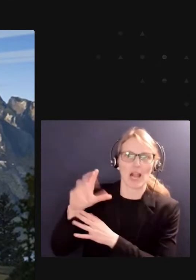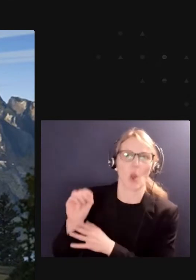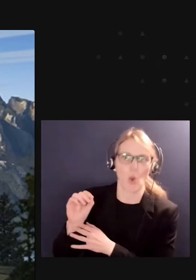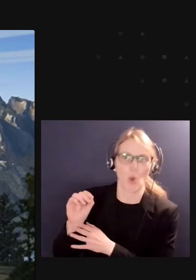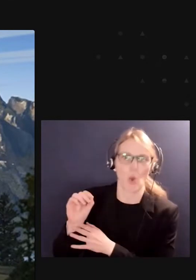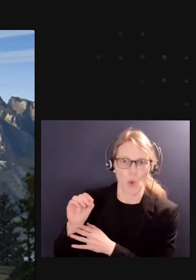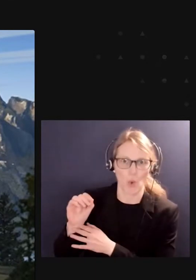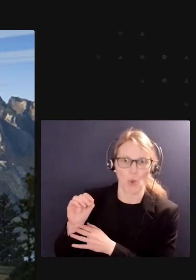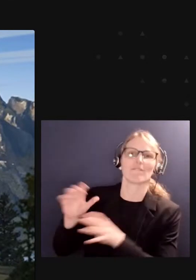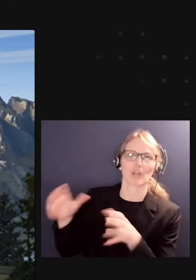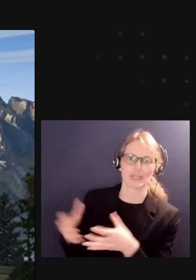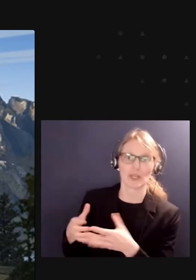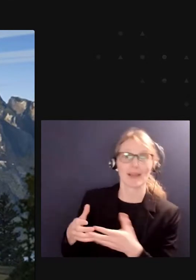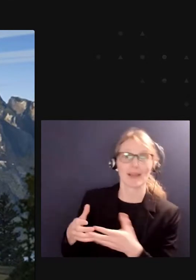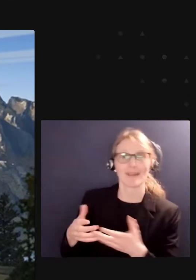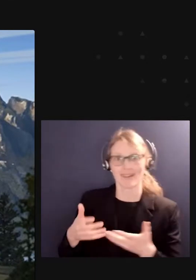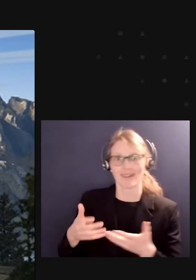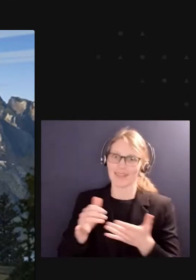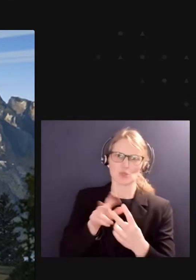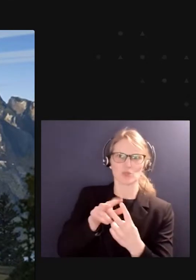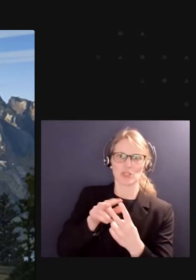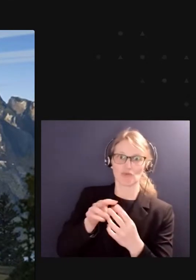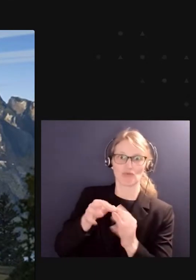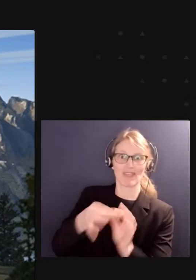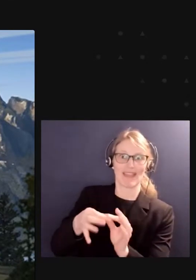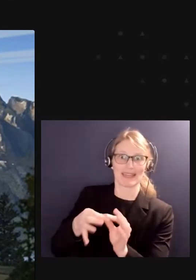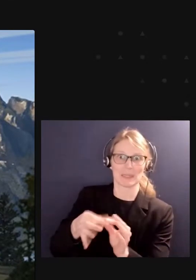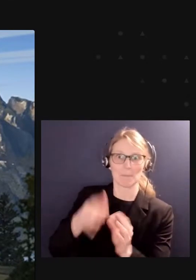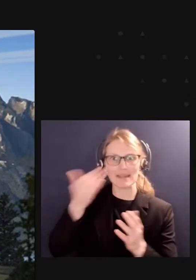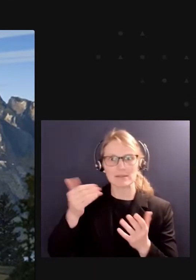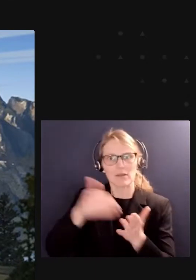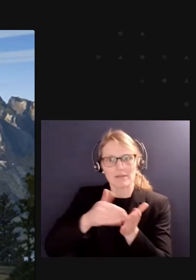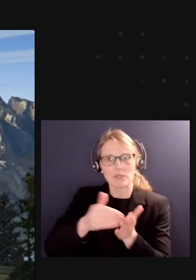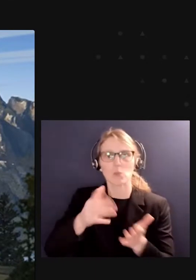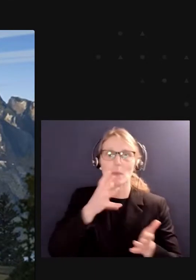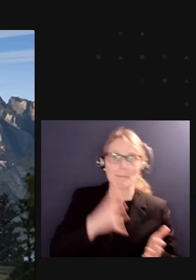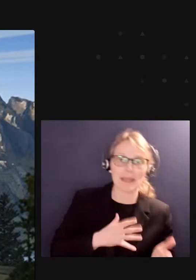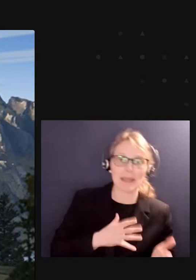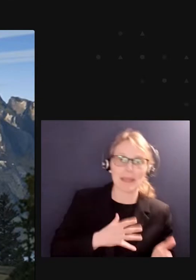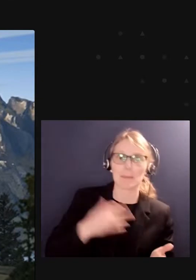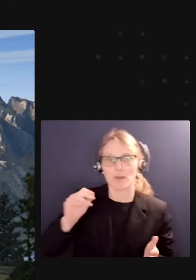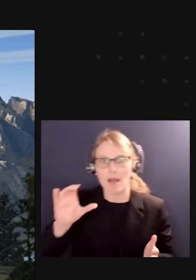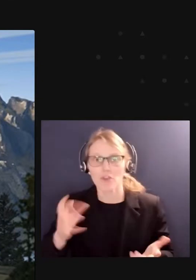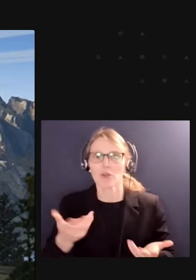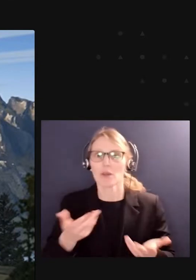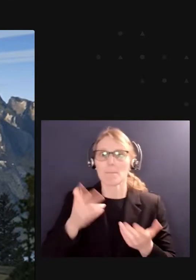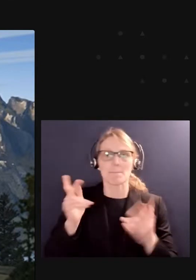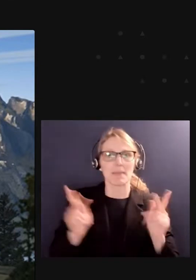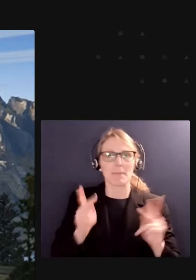that a lot of women, people of color, don't do as much is we don't ask for what we want.